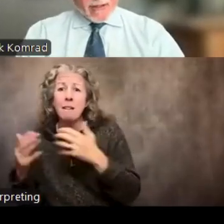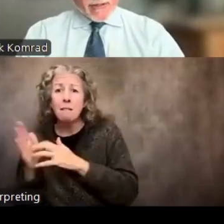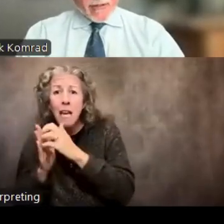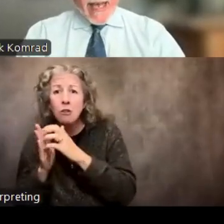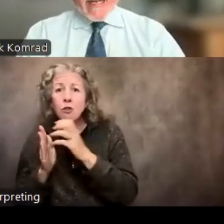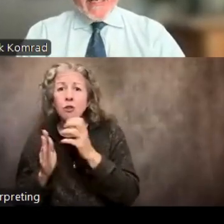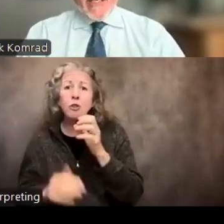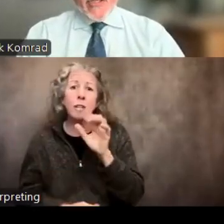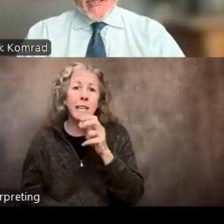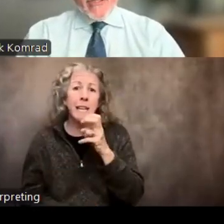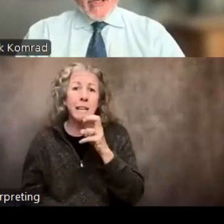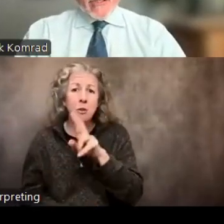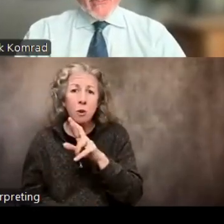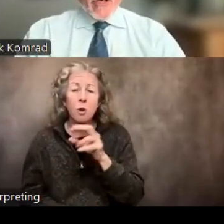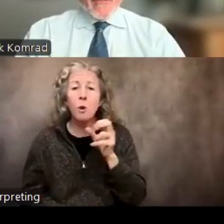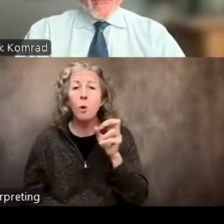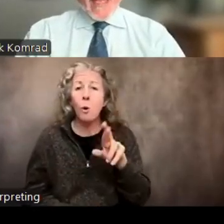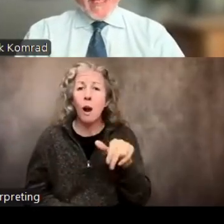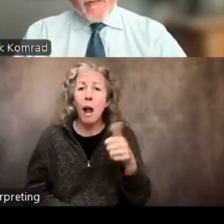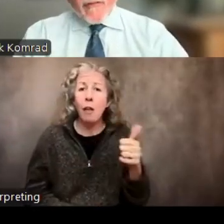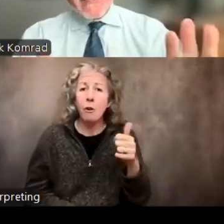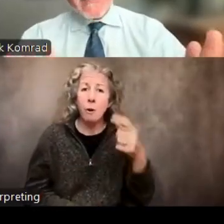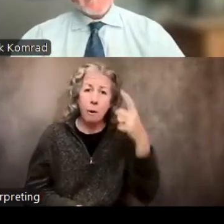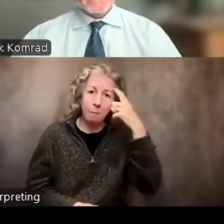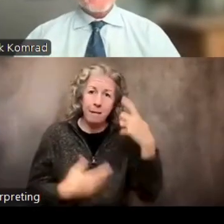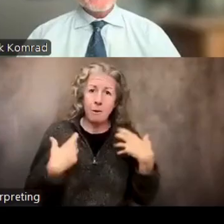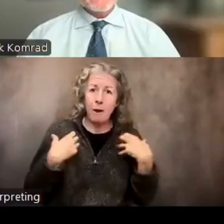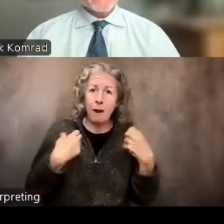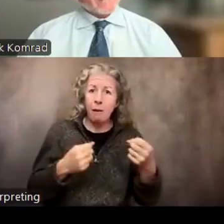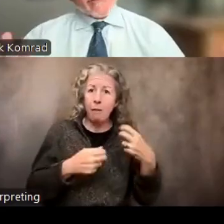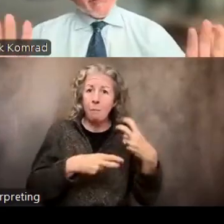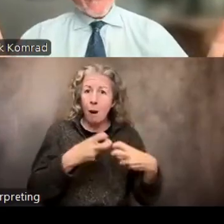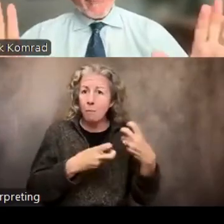somatic conditions. So they effaced the difference suffering